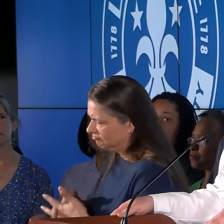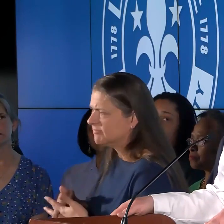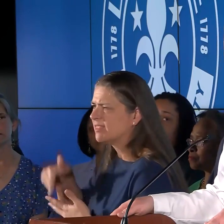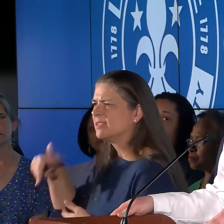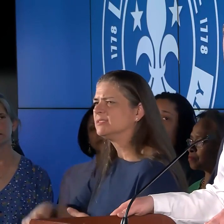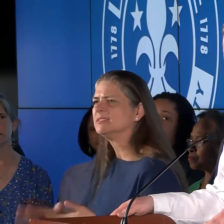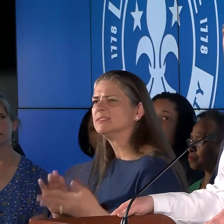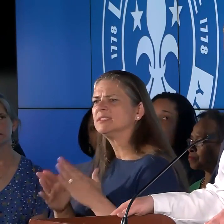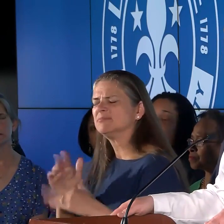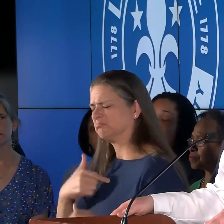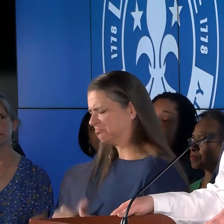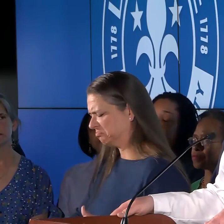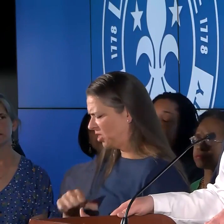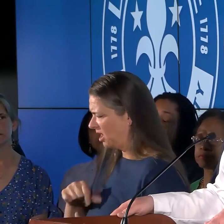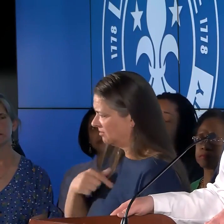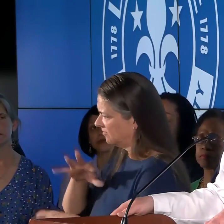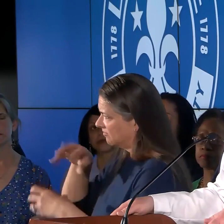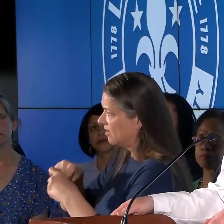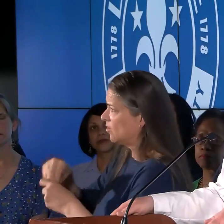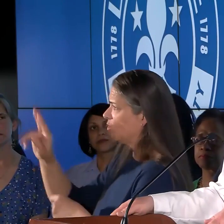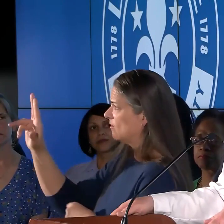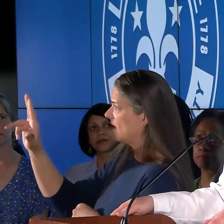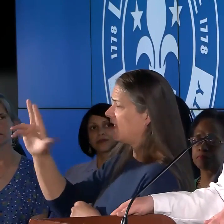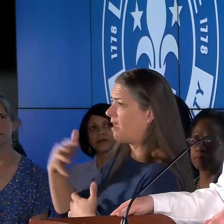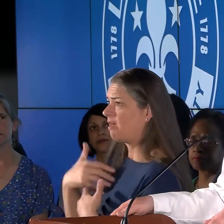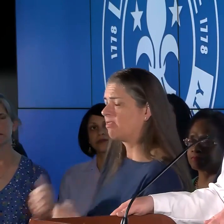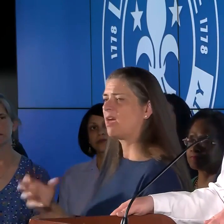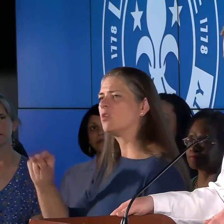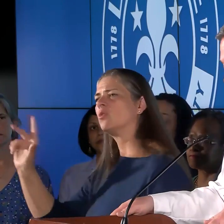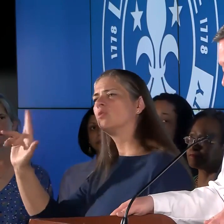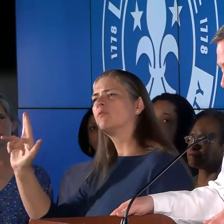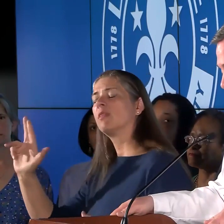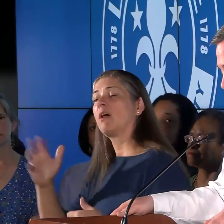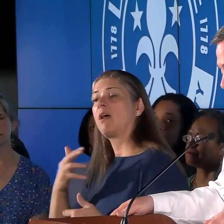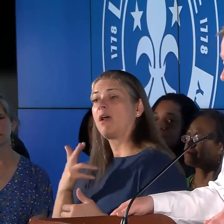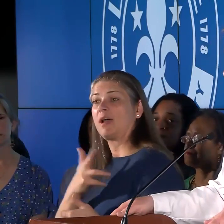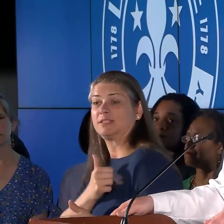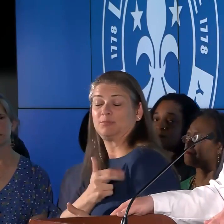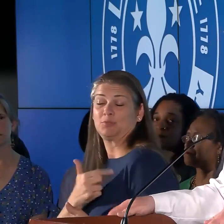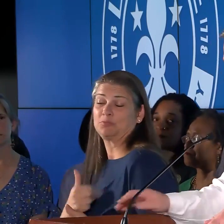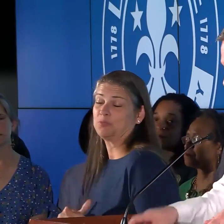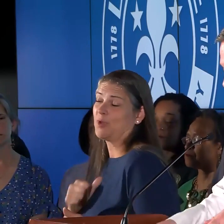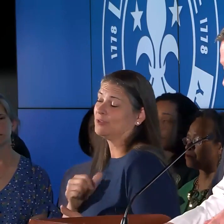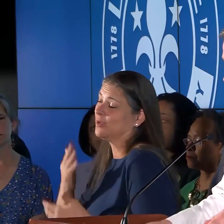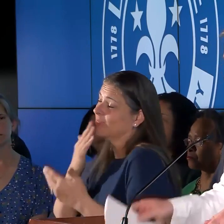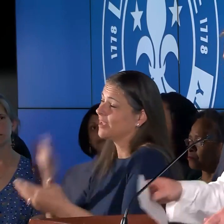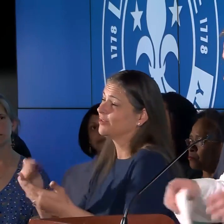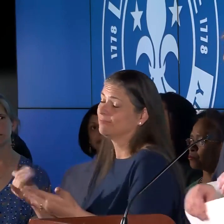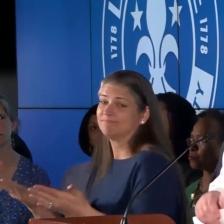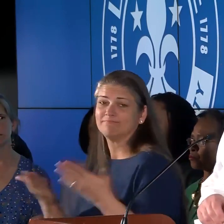L Health and I am proud to be part of U of L Hospital. Um So with that, thank you and I'll turn it over for questions.